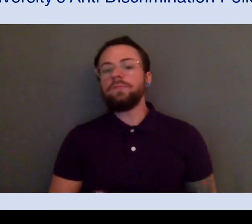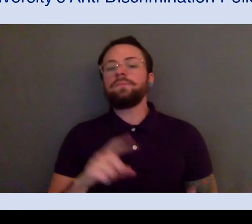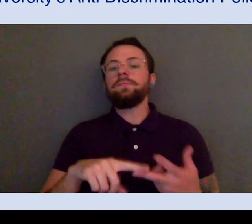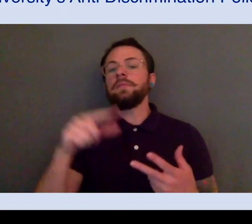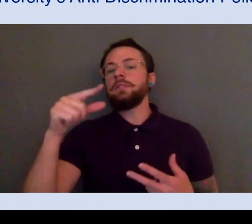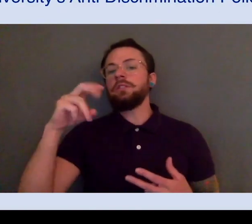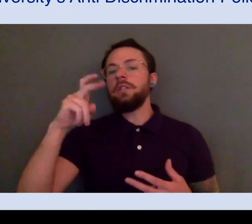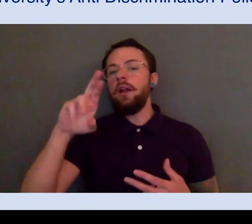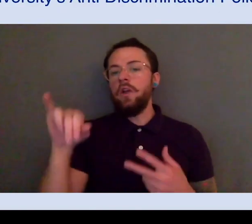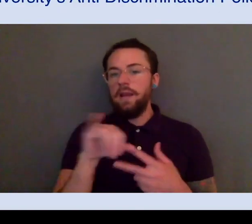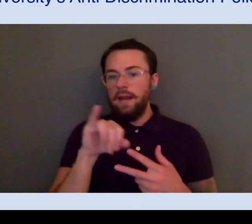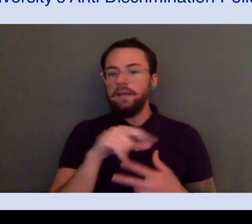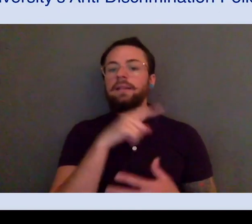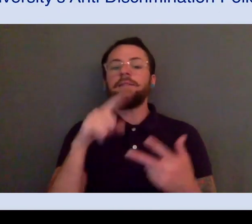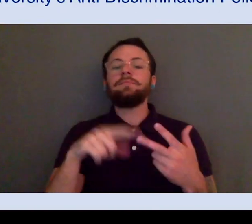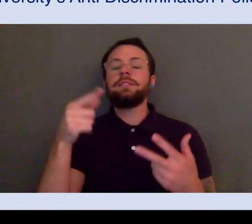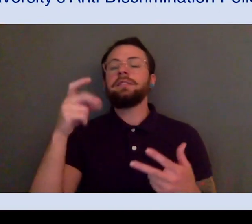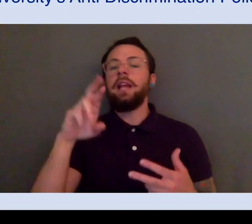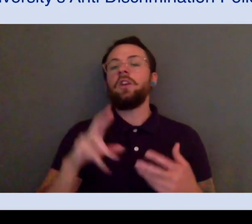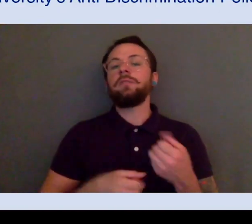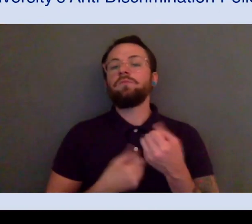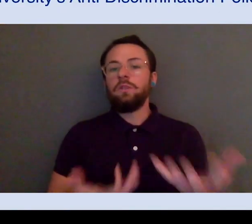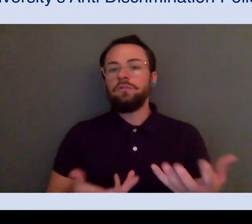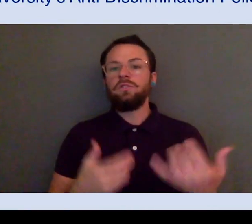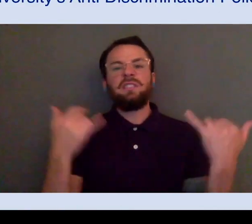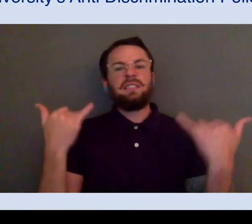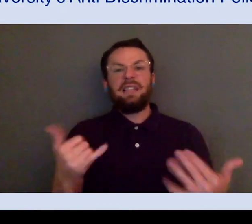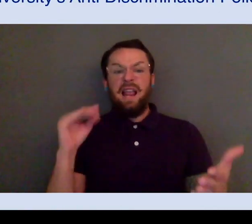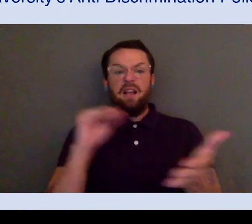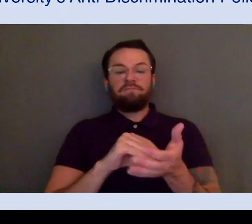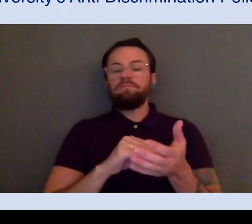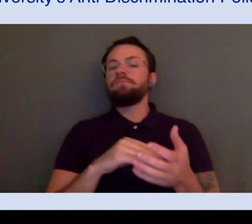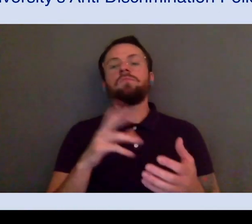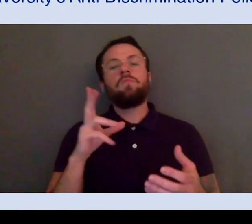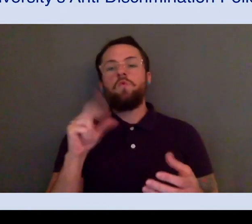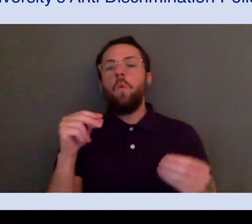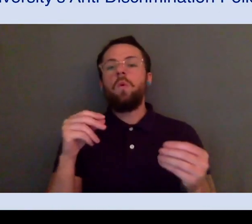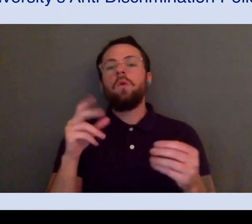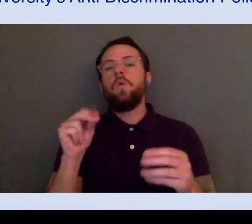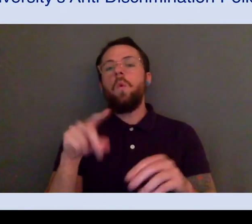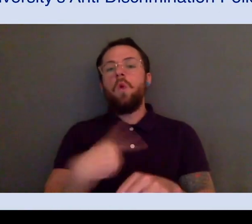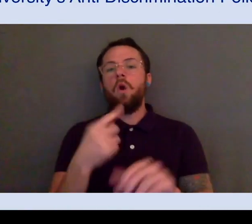had happened against sexual orientation, gender identity and gender expression.